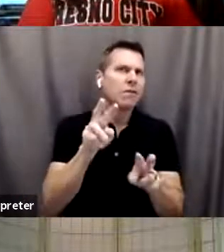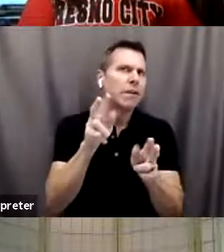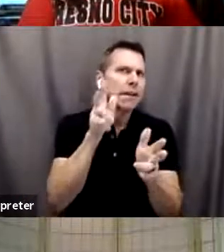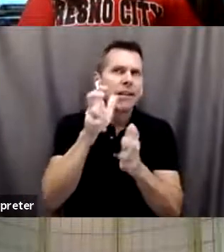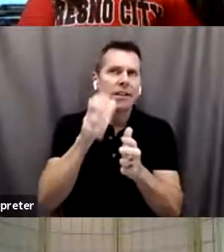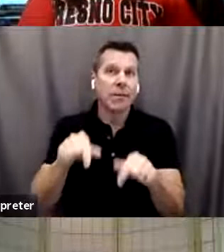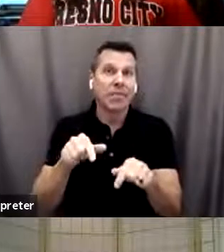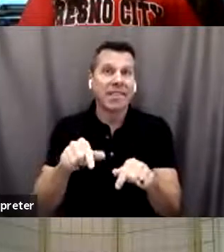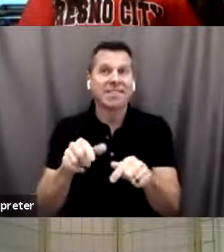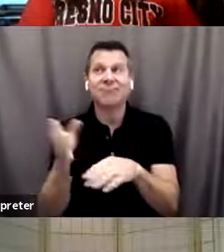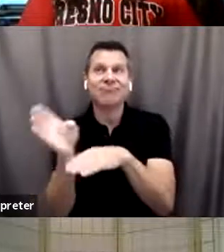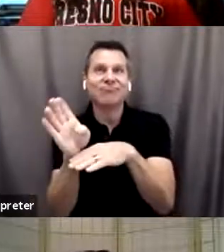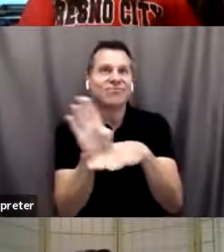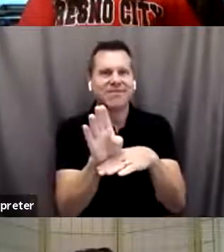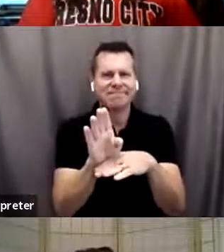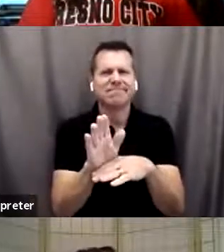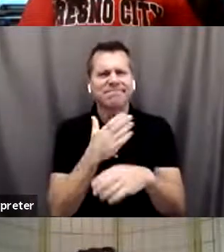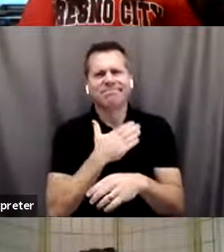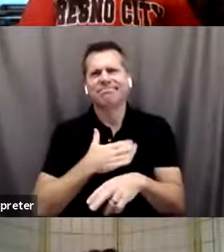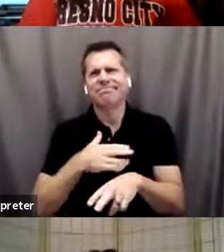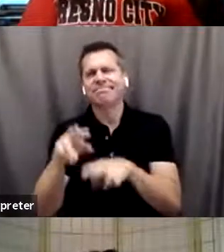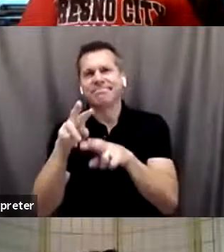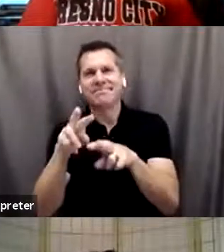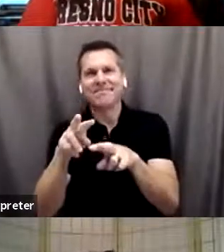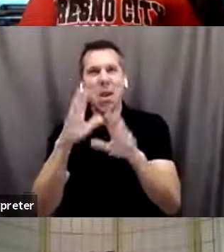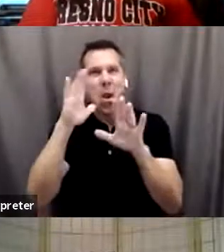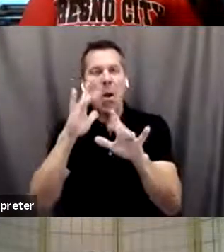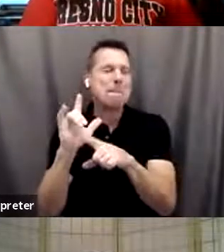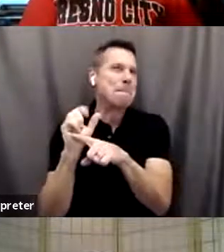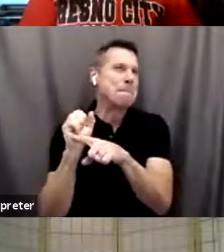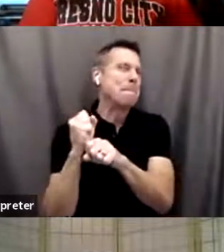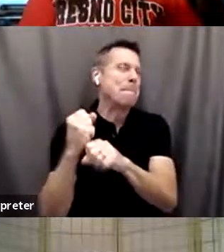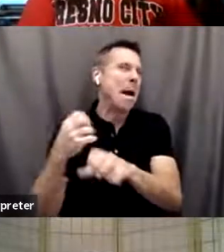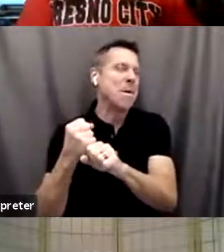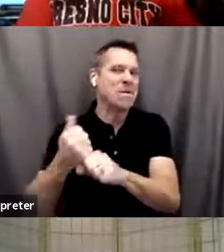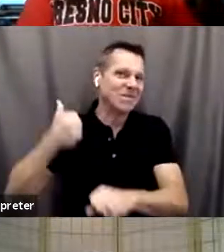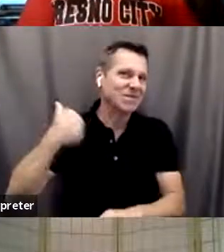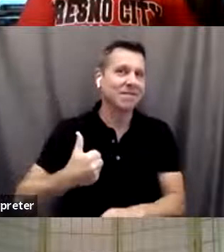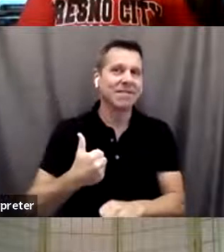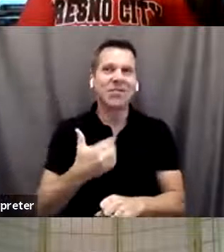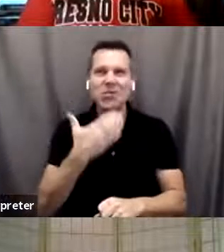of the the folks who've joined us. And hopefully we end with a bang here with a really good presentation. So rather than